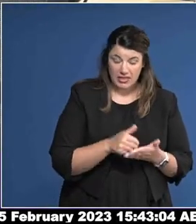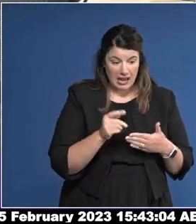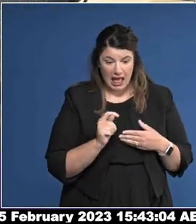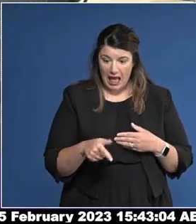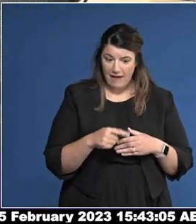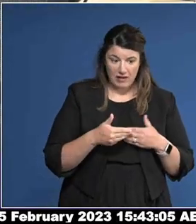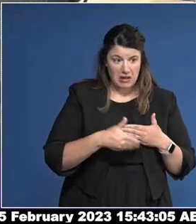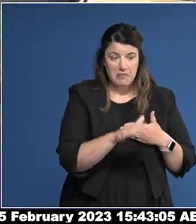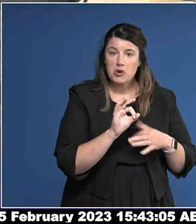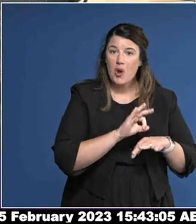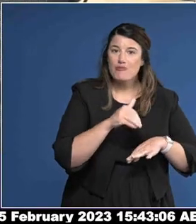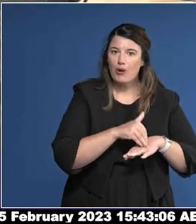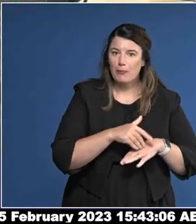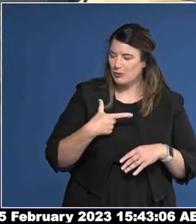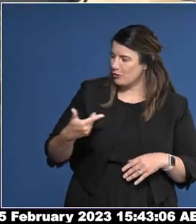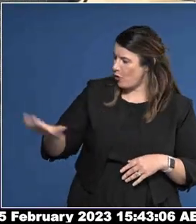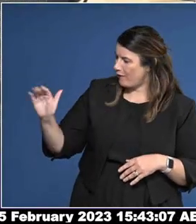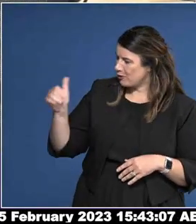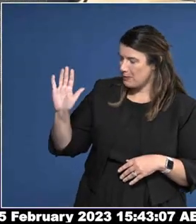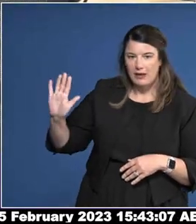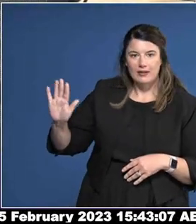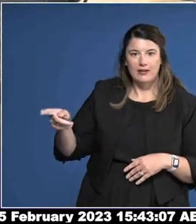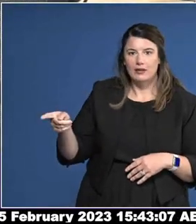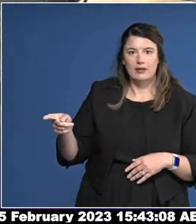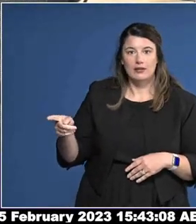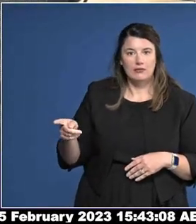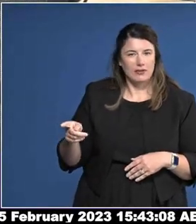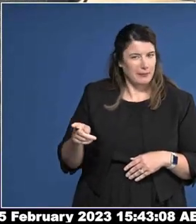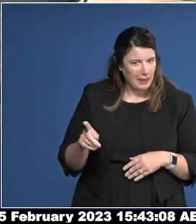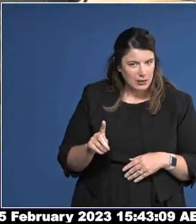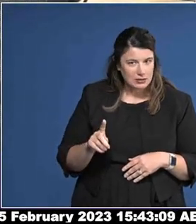are not here anymore - that's not the approach that's intended?